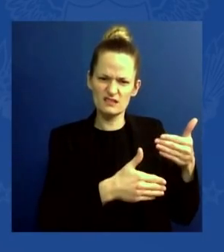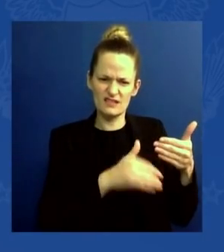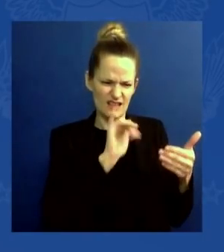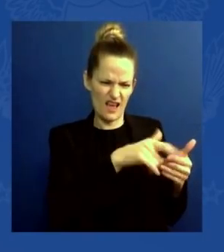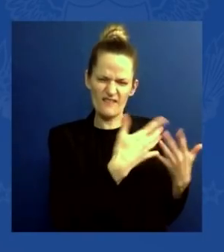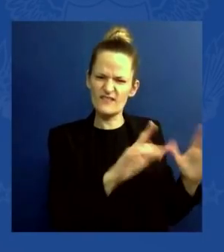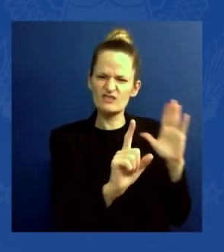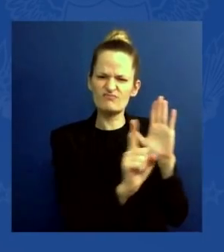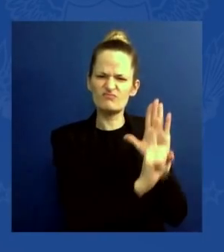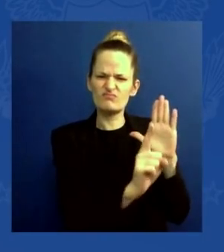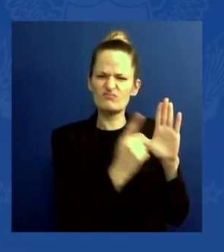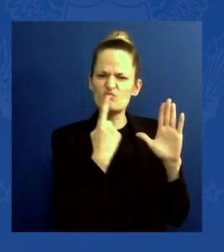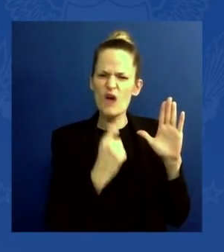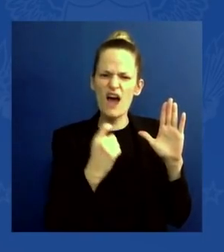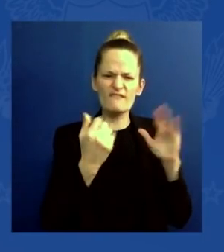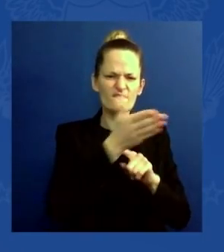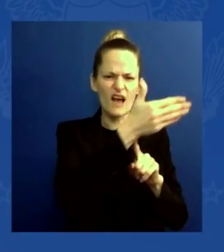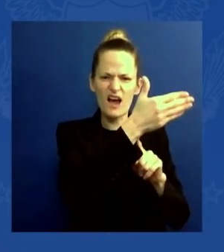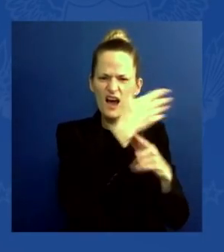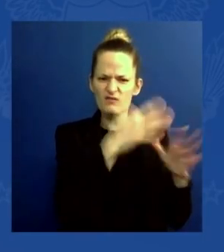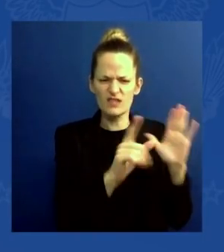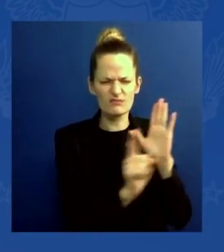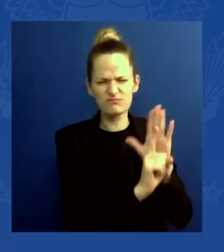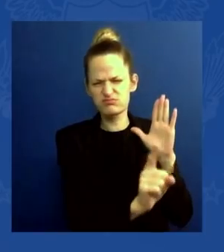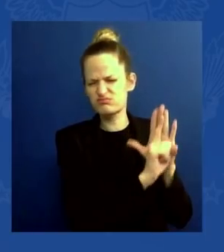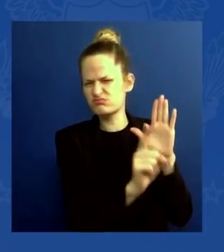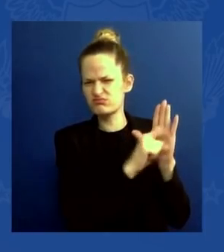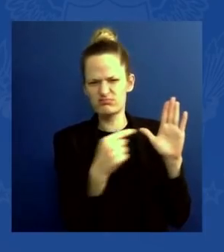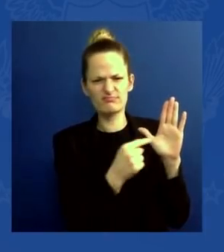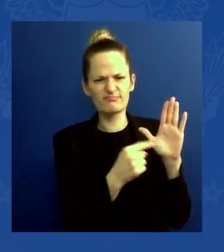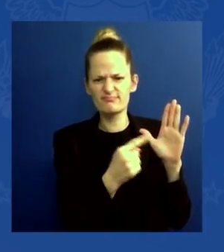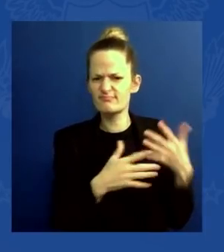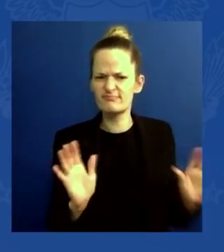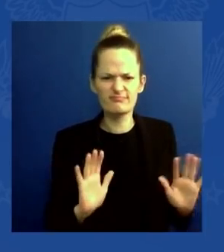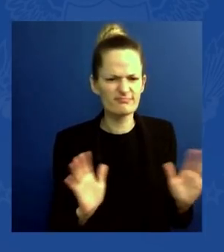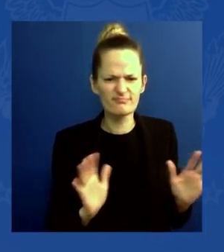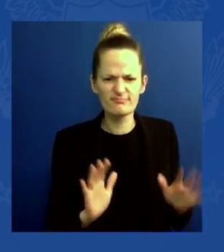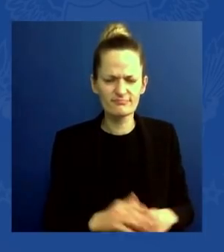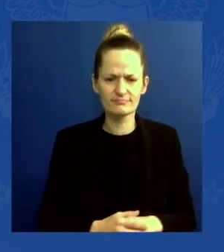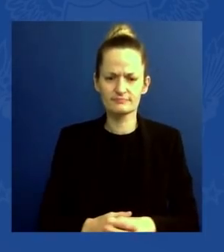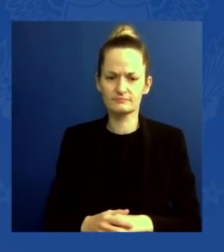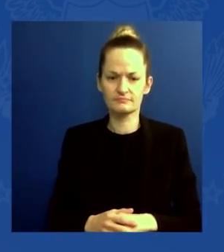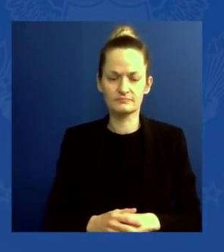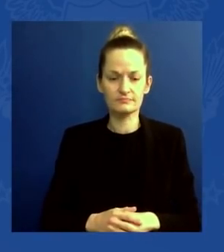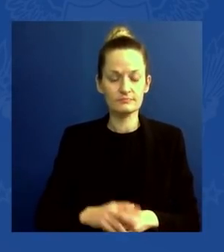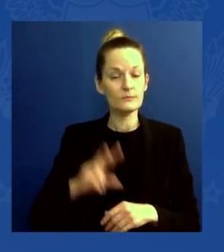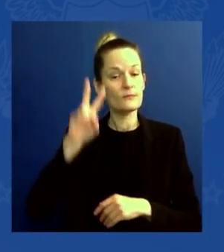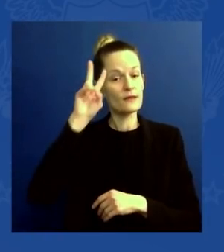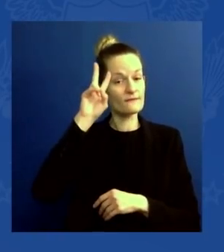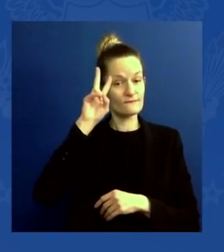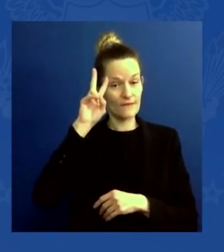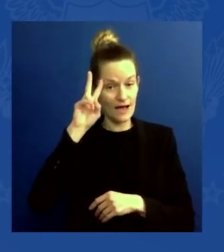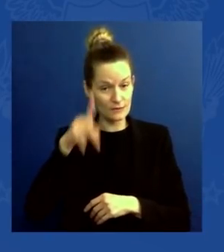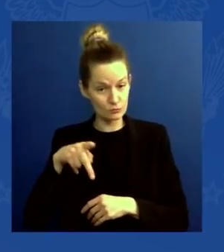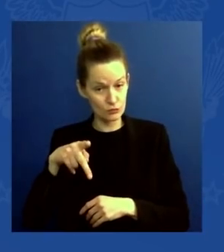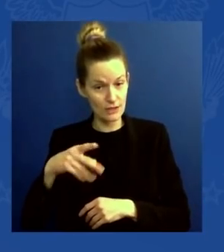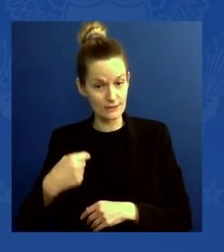to having a formal signing ceremony for this bipartisan infrastructure soon. Because -- but everybody is not -- I'm not doing it this weekend